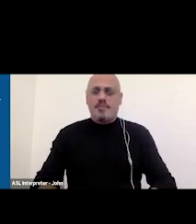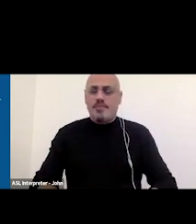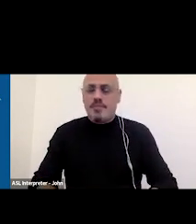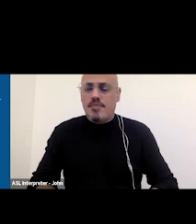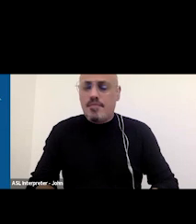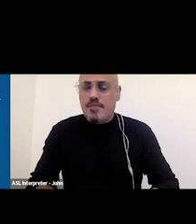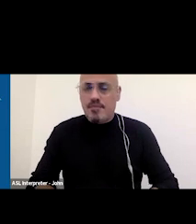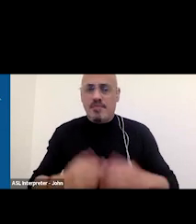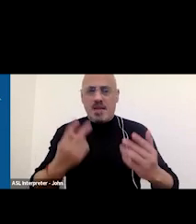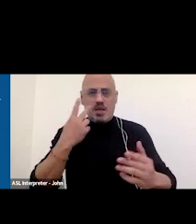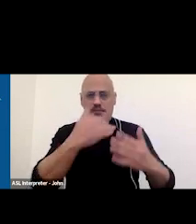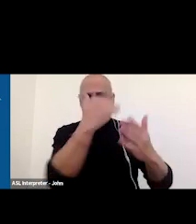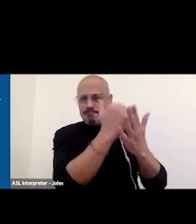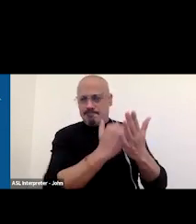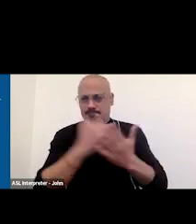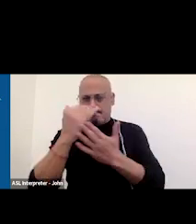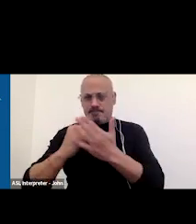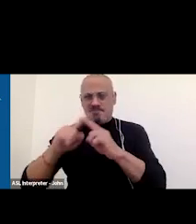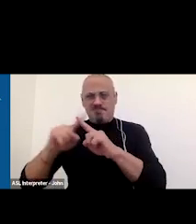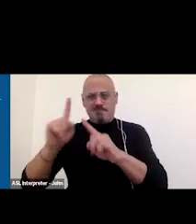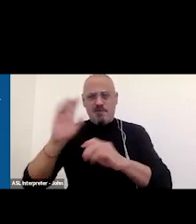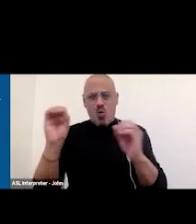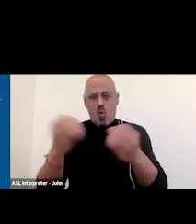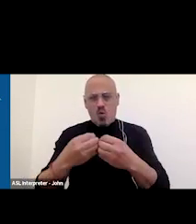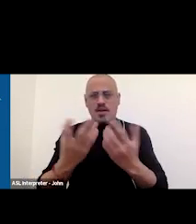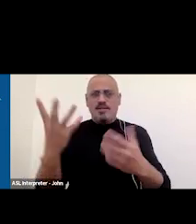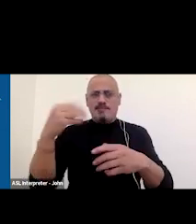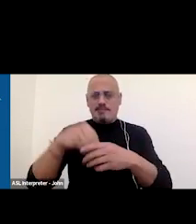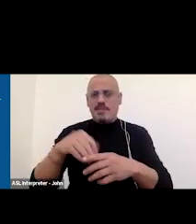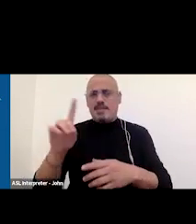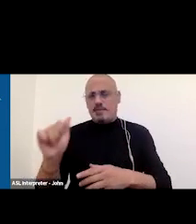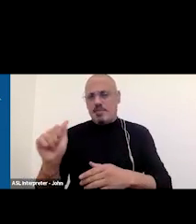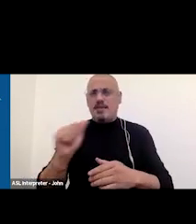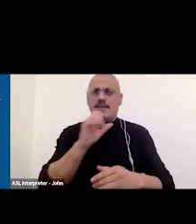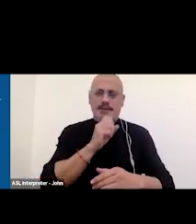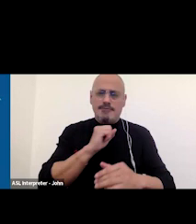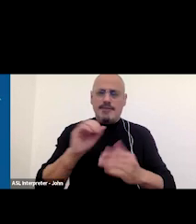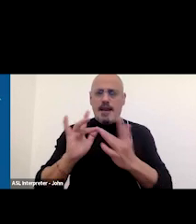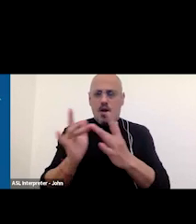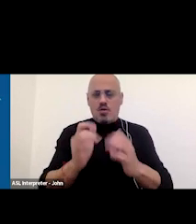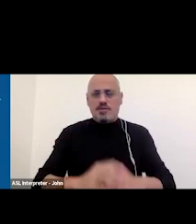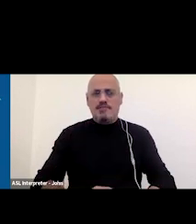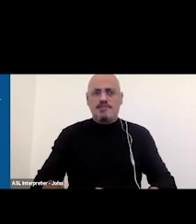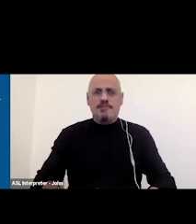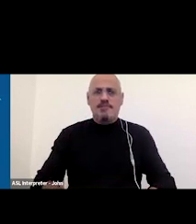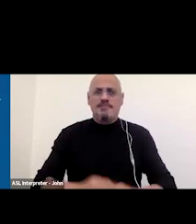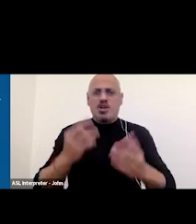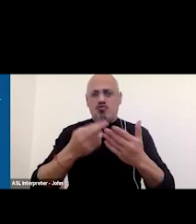Here you can see a list of the many types of organizations that make up the disability and aging networks, Aging and Disability Resource Centers,